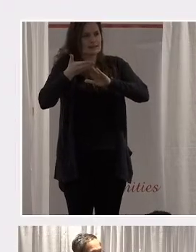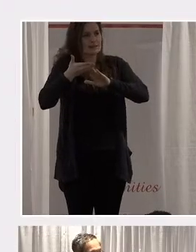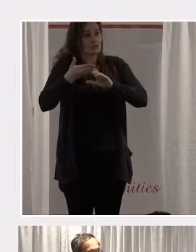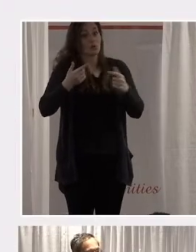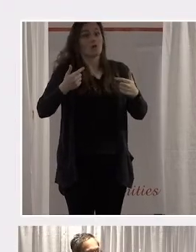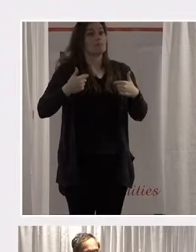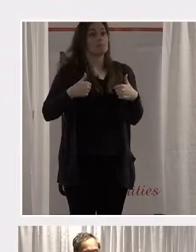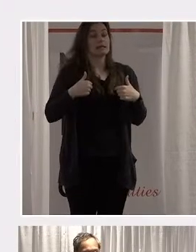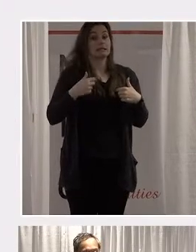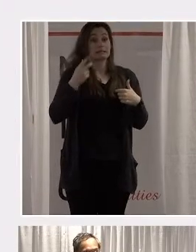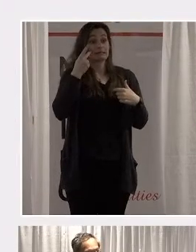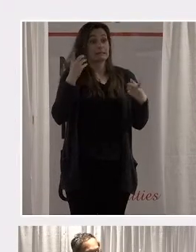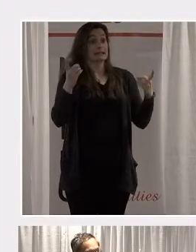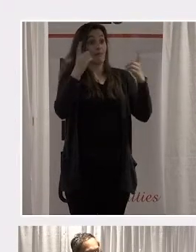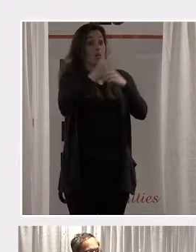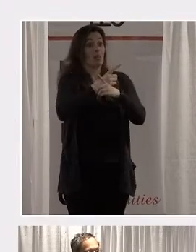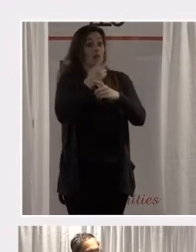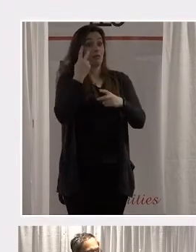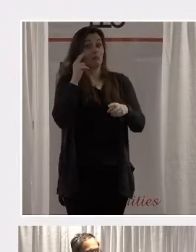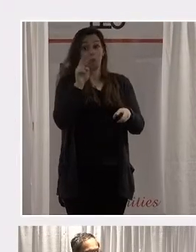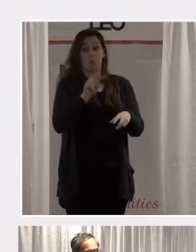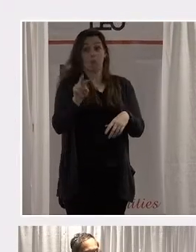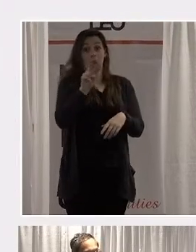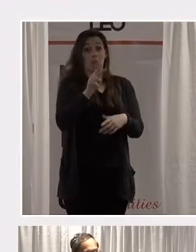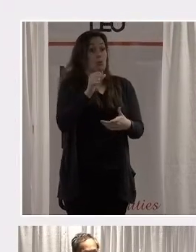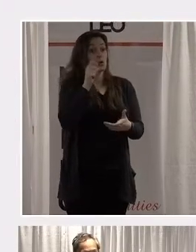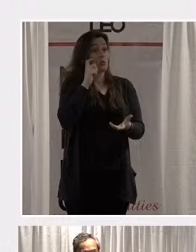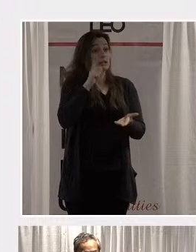UNTIL I ACTUALLY START TALKING ABOUT IT. SO I'M LOOKING AT MY COLLEAGUE IAIN RANKIN